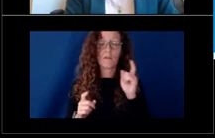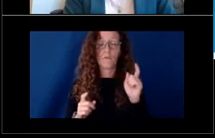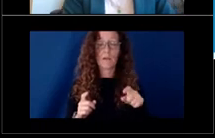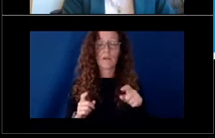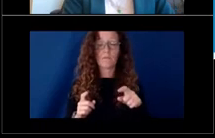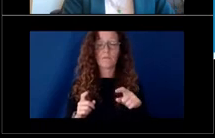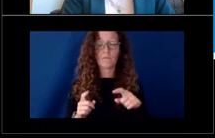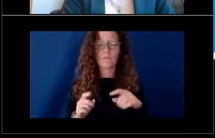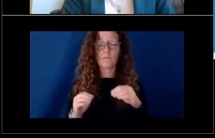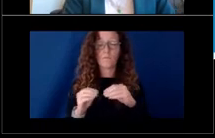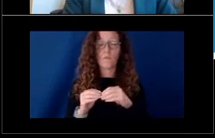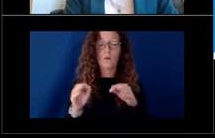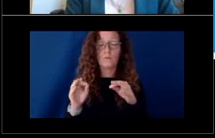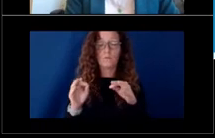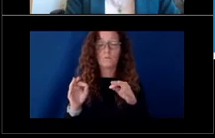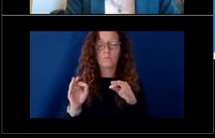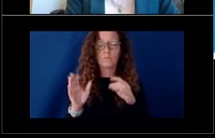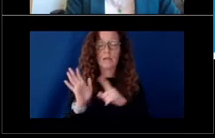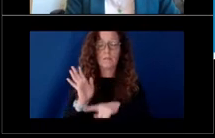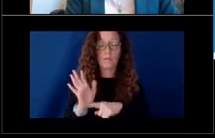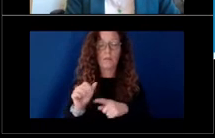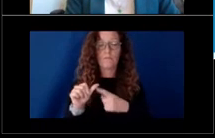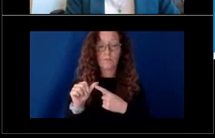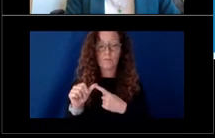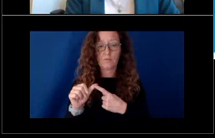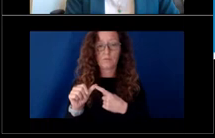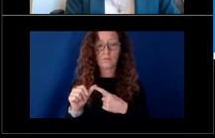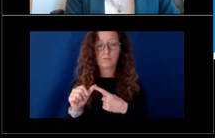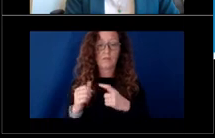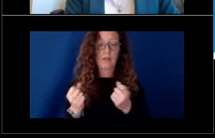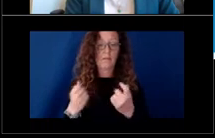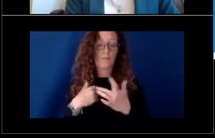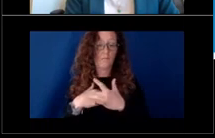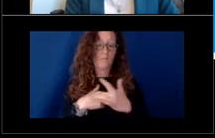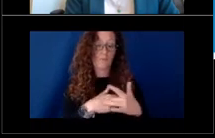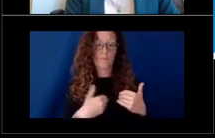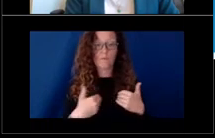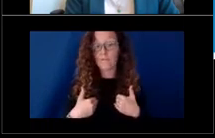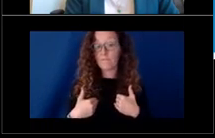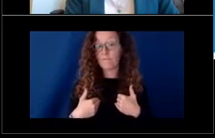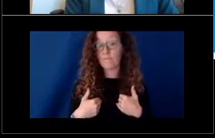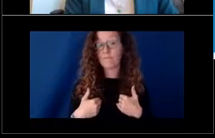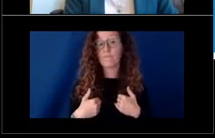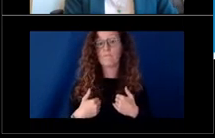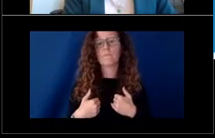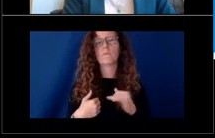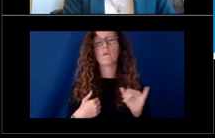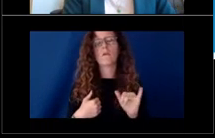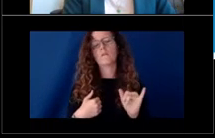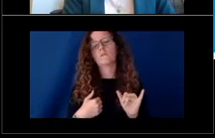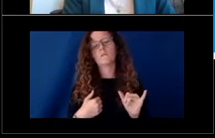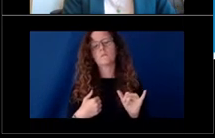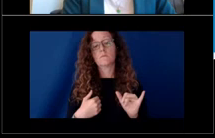explanation or exploration on our resources, and although another thing that I think is important